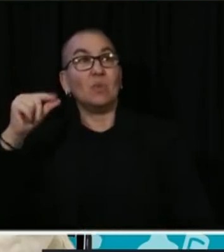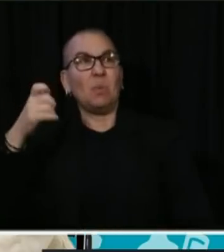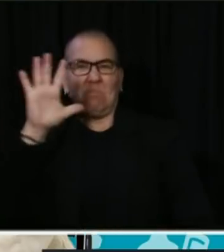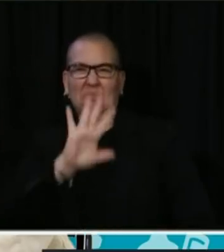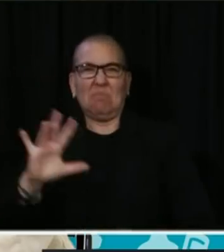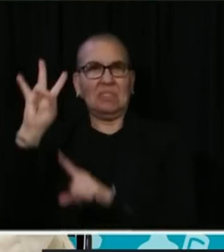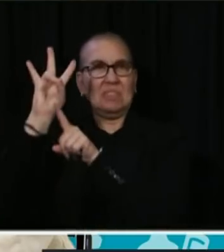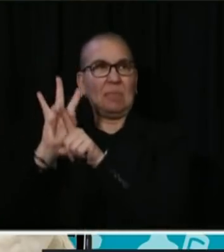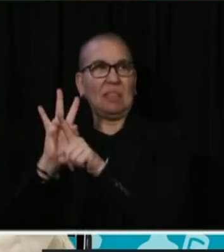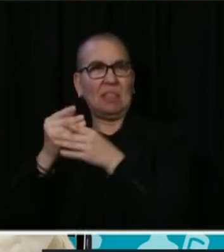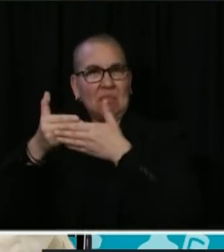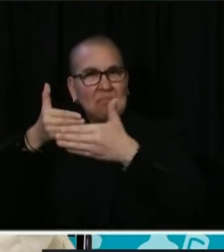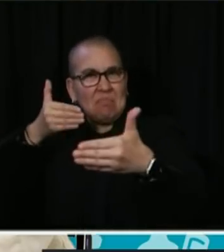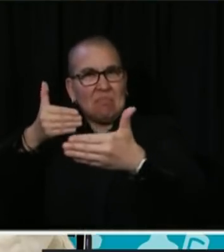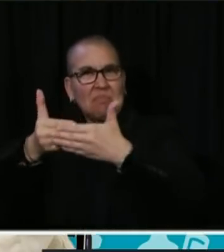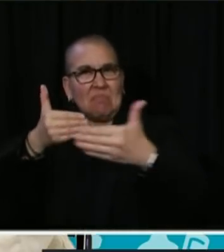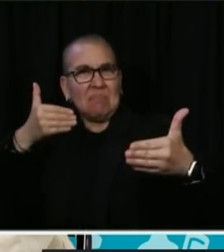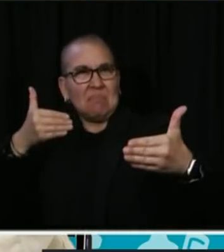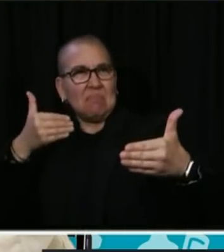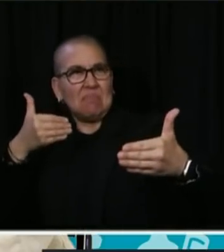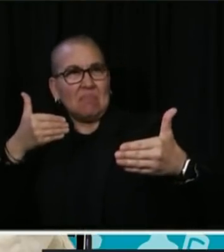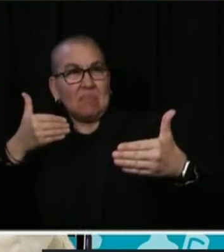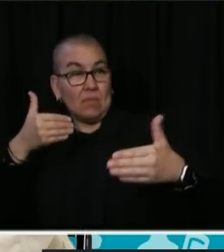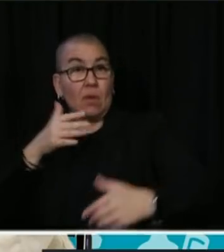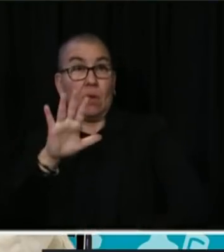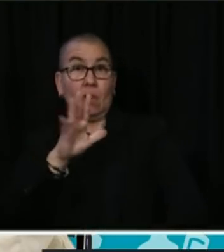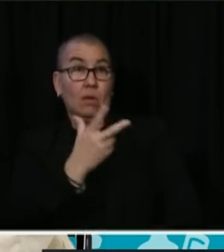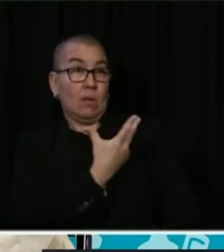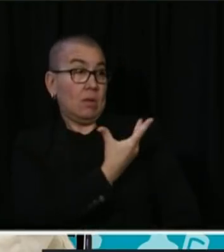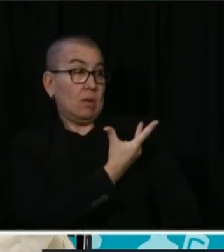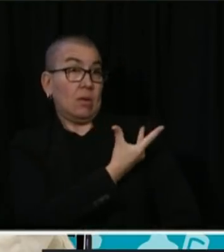VACCINATED. THESE VACCINES, I REMIND